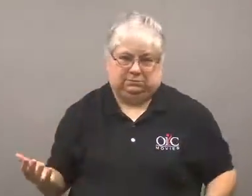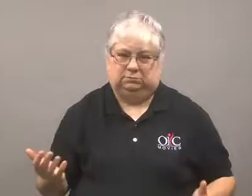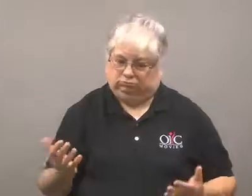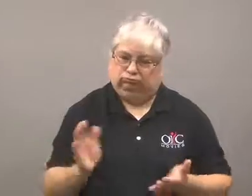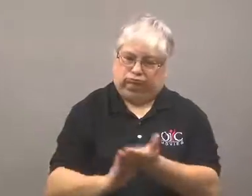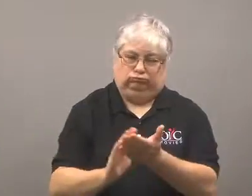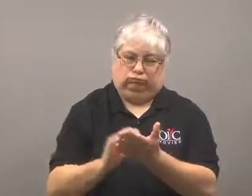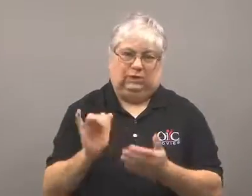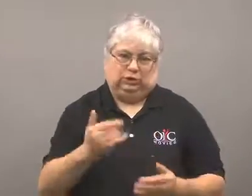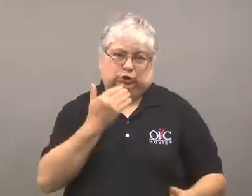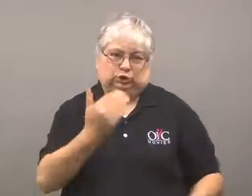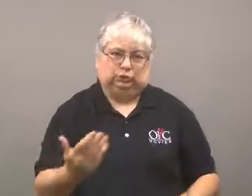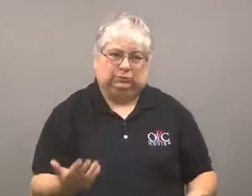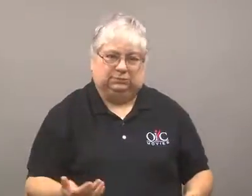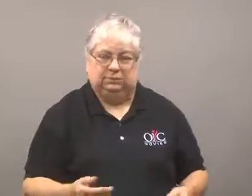He thought it was a good outcome.